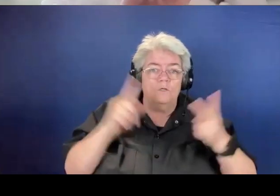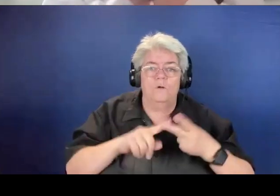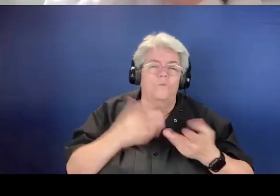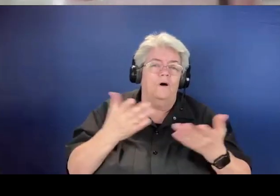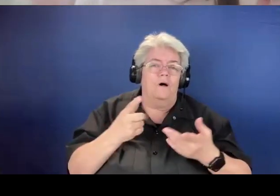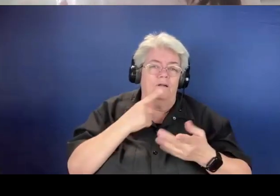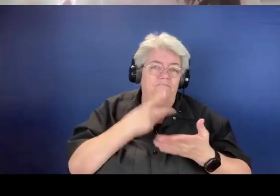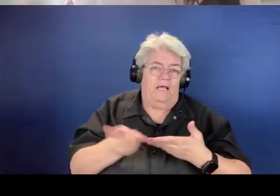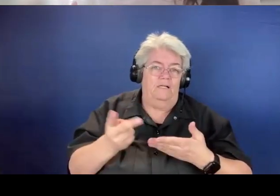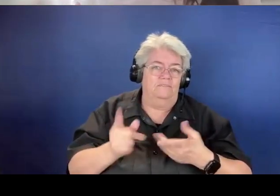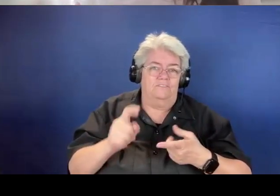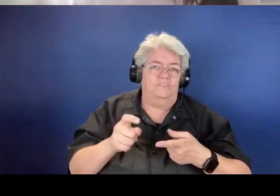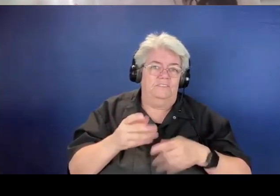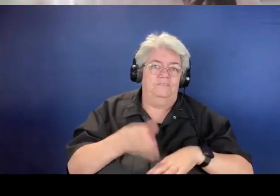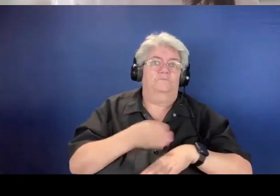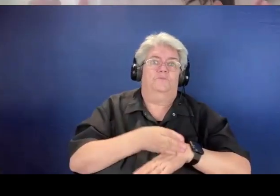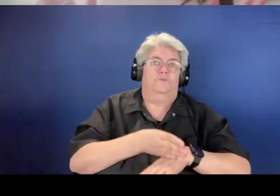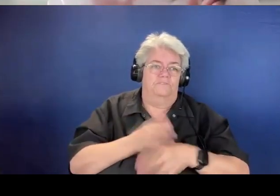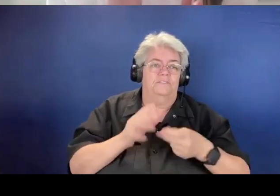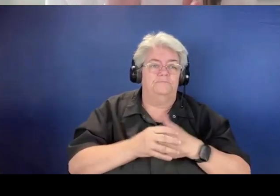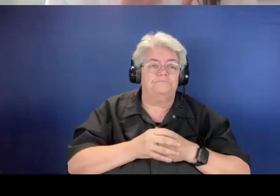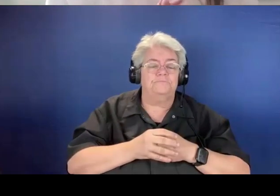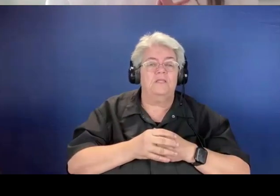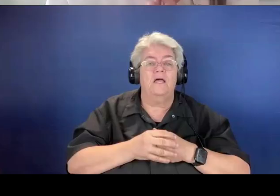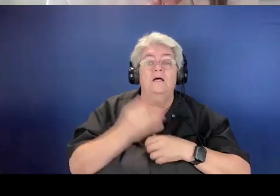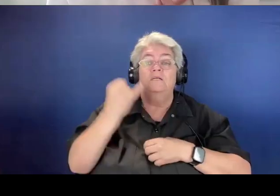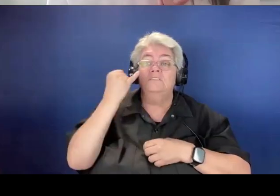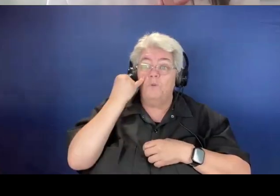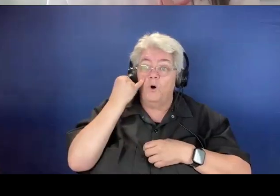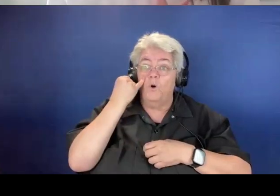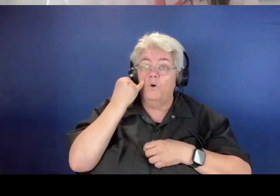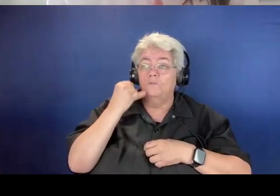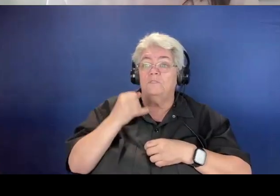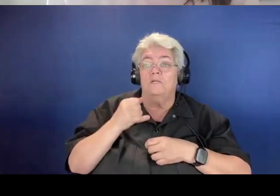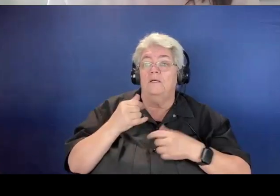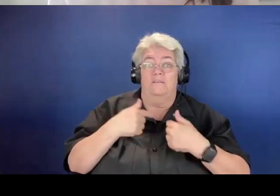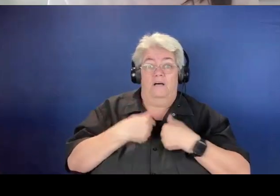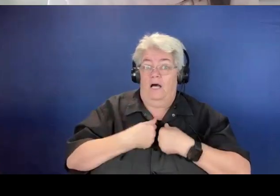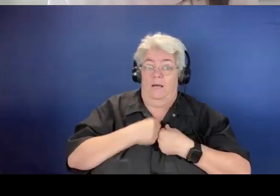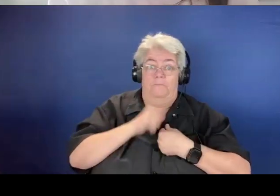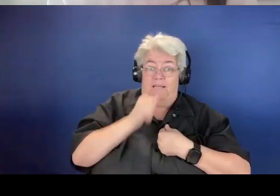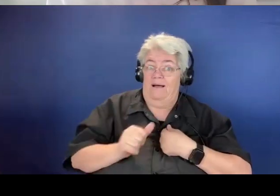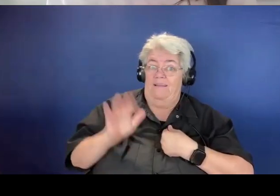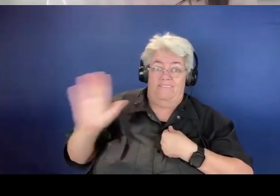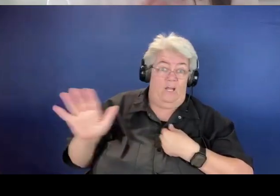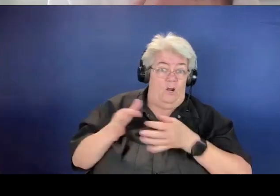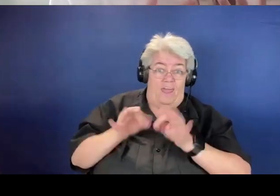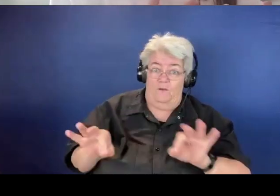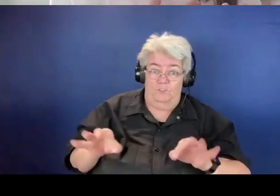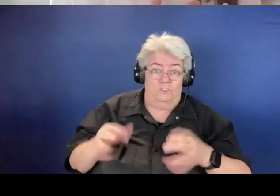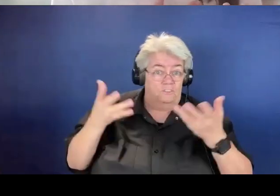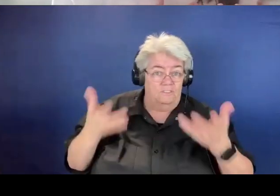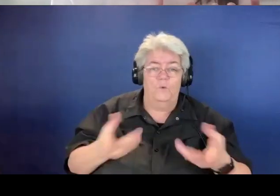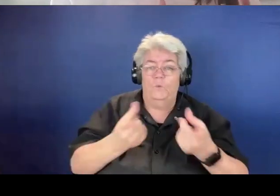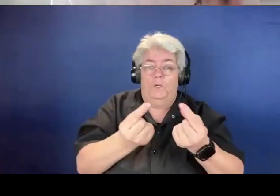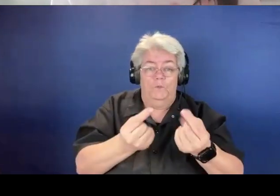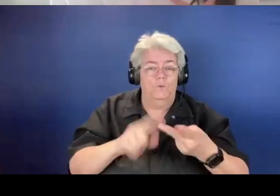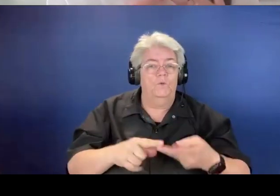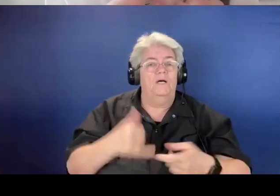Strategies if you don't use language, incorporate a member of the community. As I mentioned earlier, use telephone coaching.